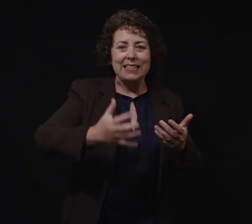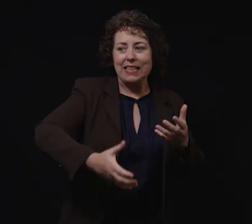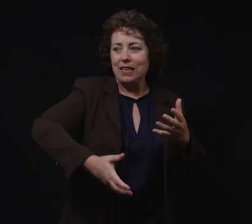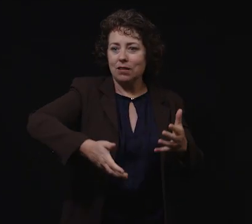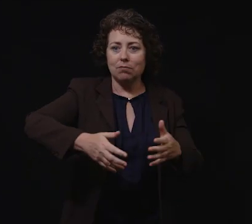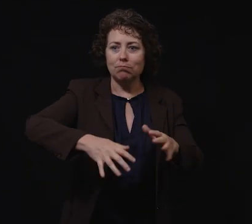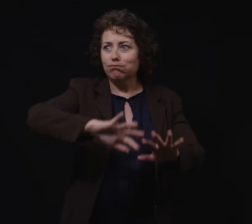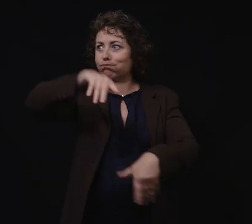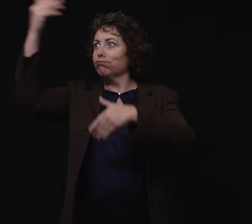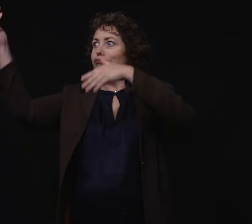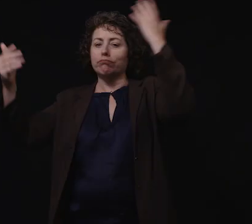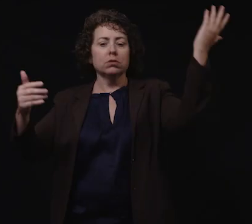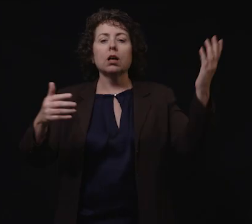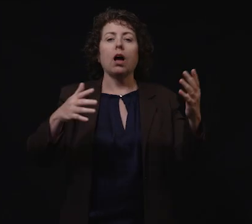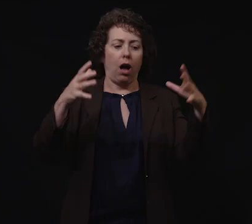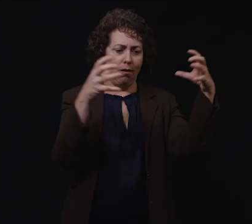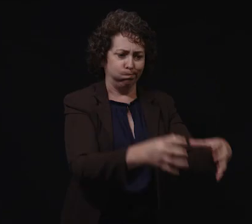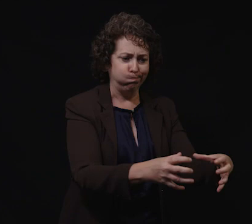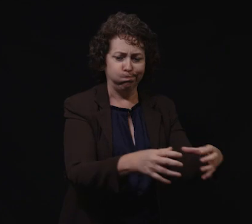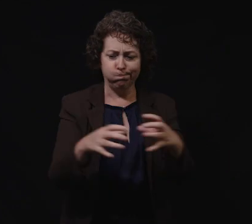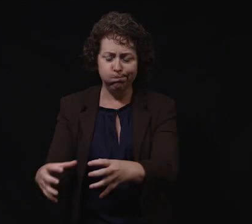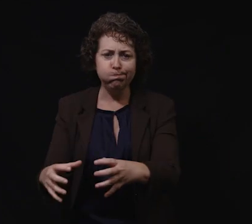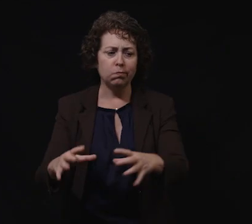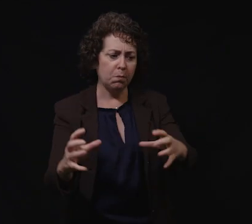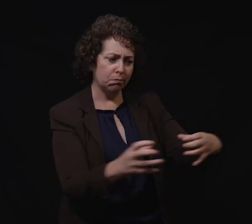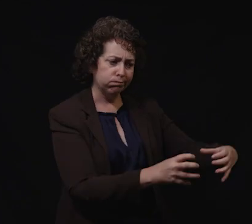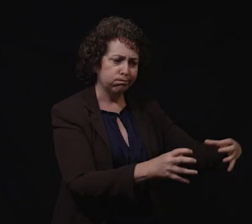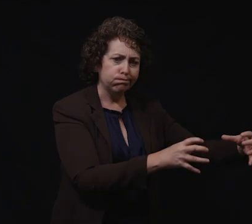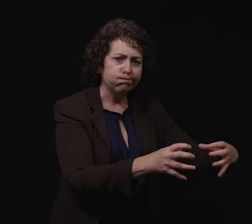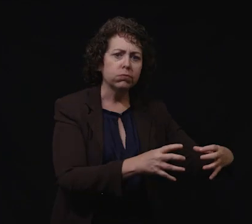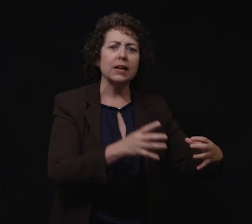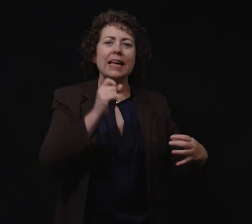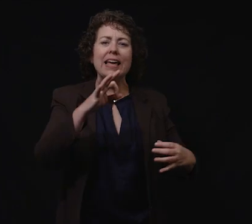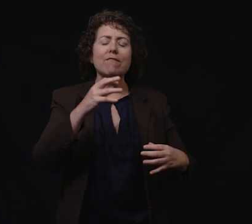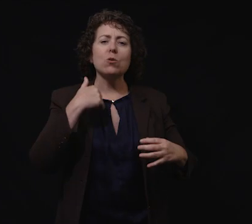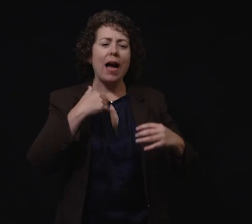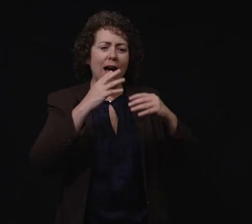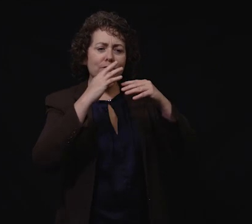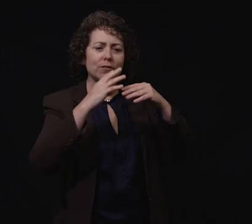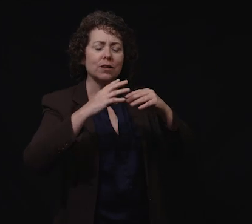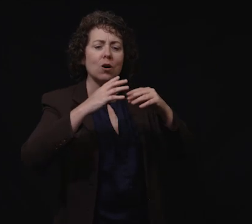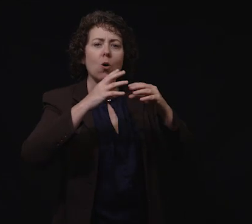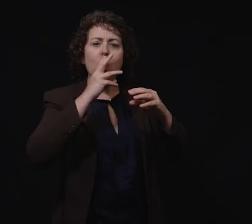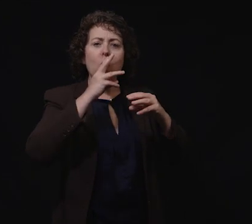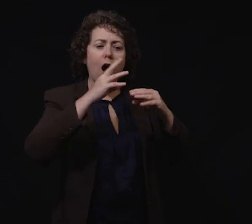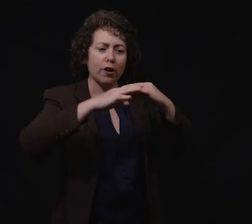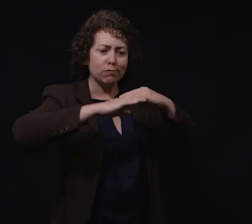If you do have storm drains around you and you feel like that there is a blockage you can call three eight five one